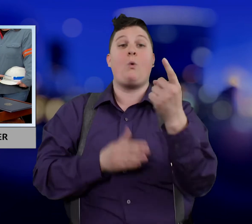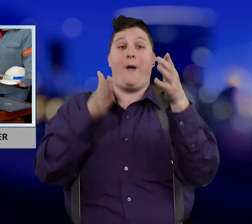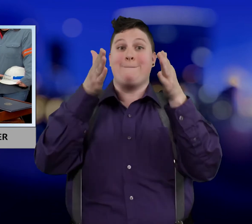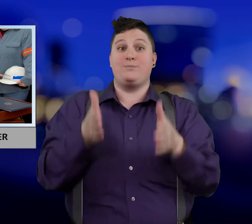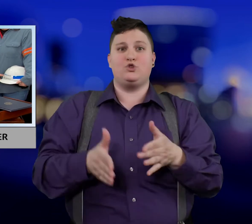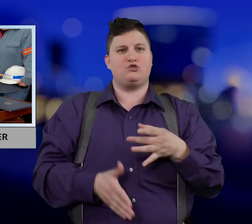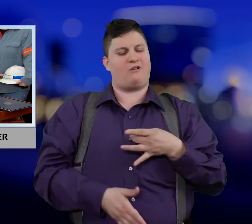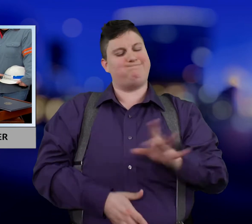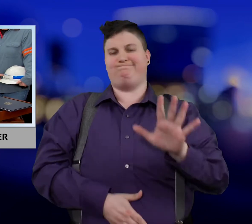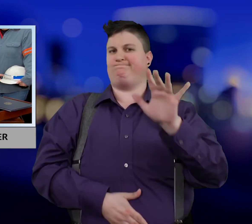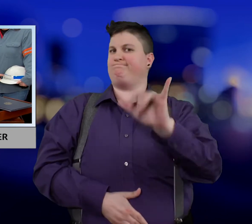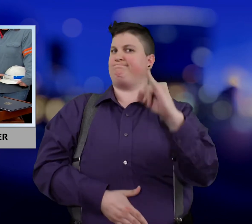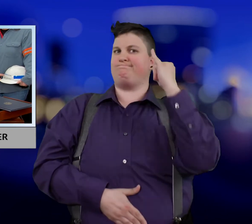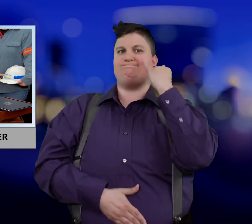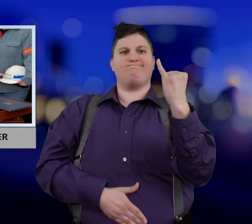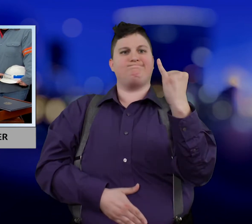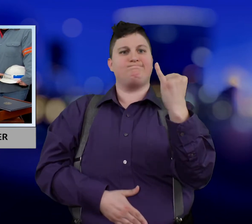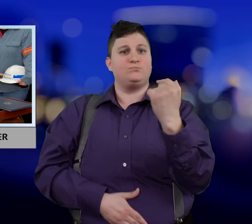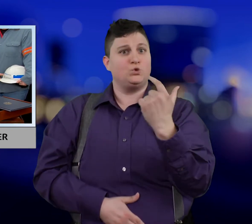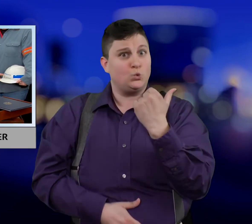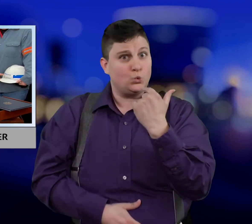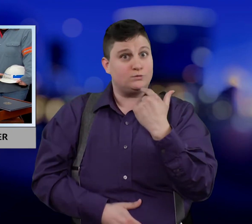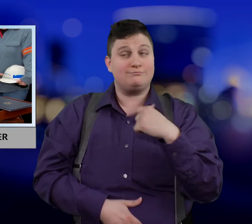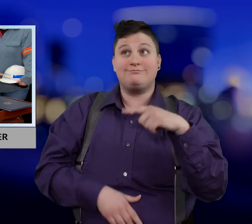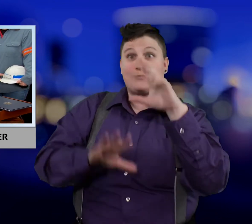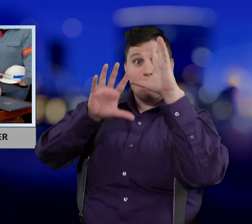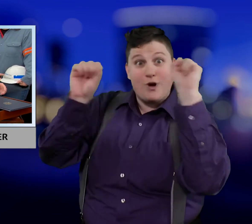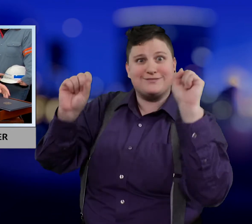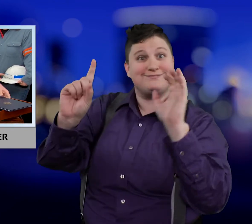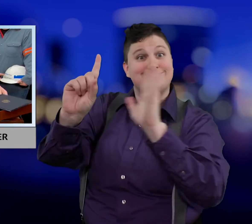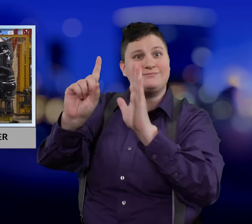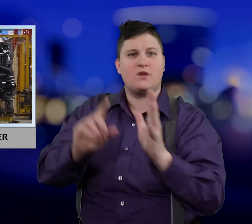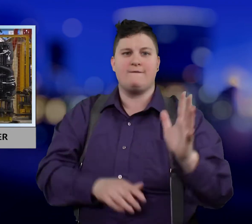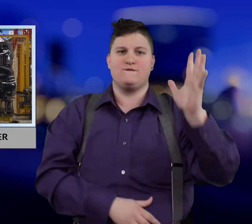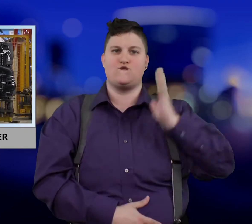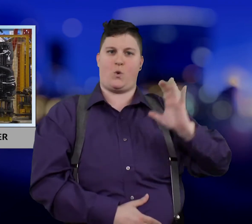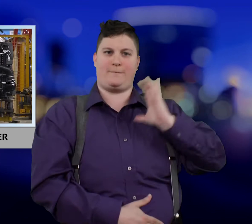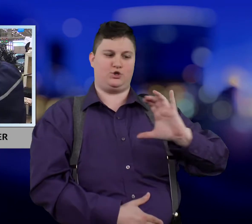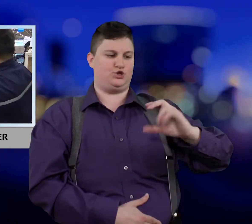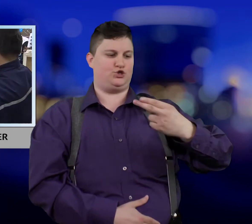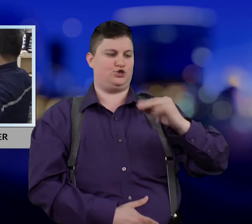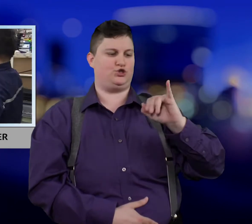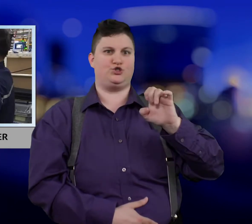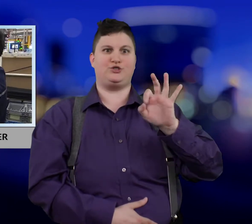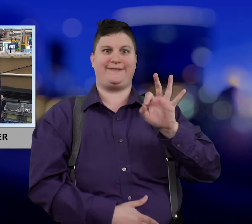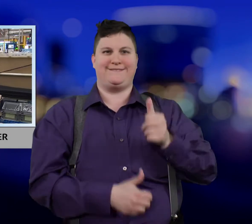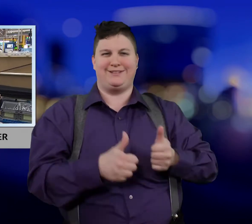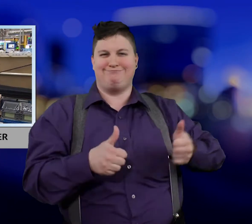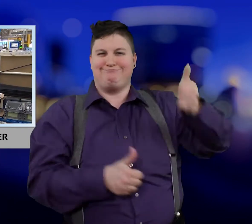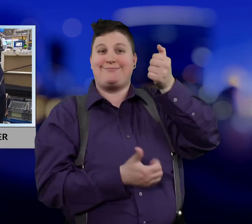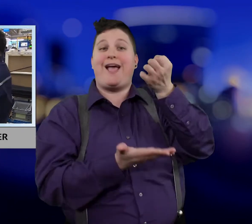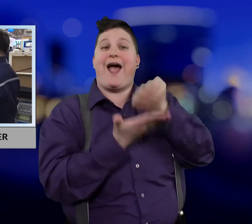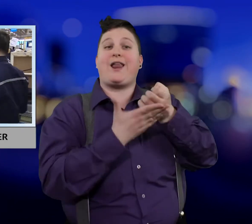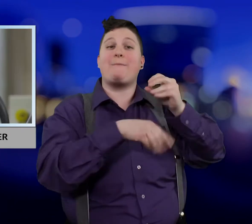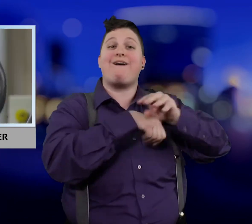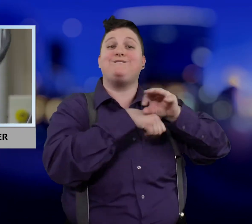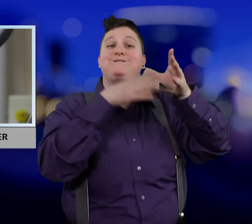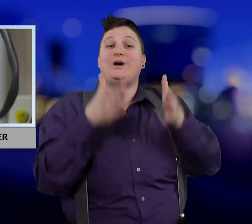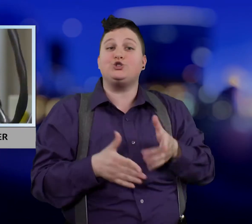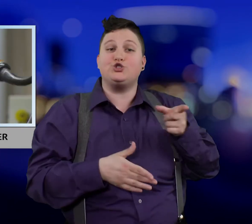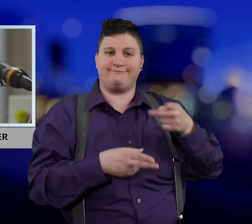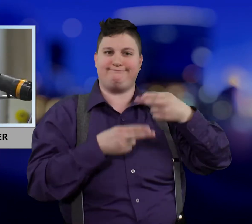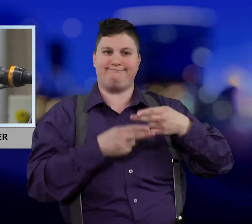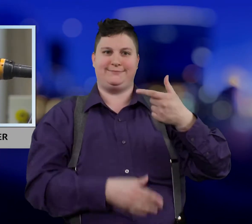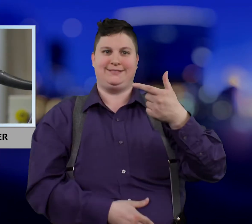One person that did not love this idea was the president's former chief economic advisor.